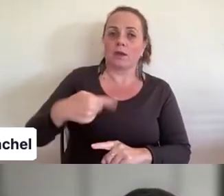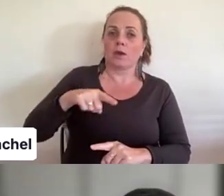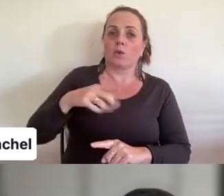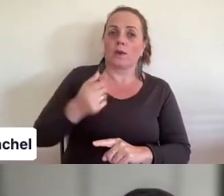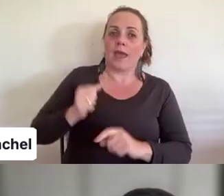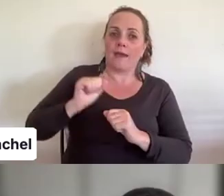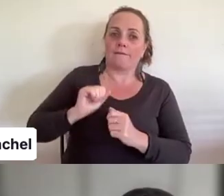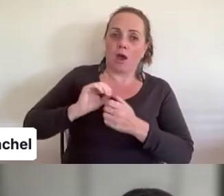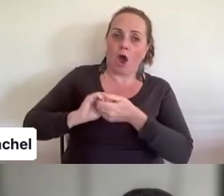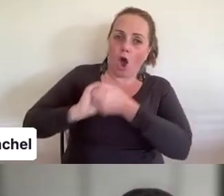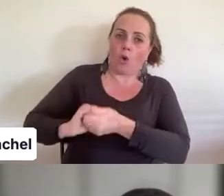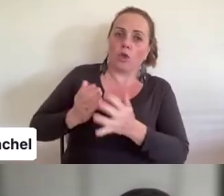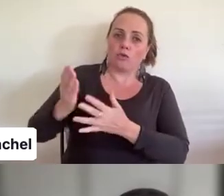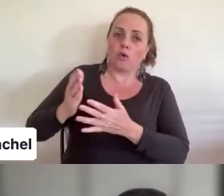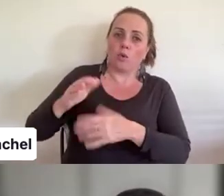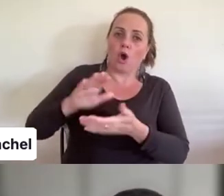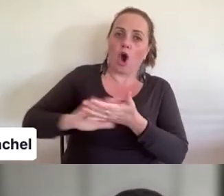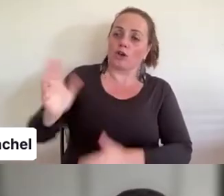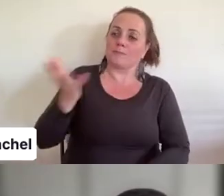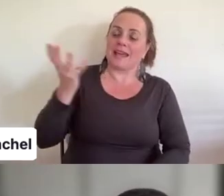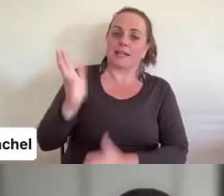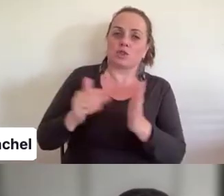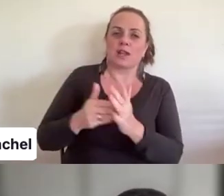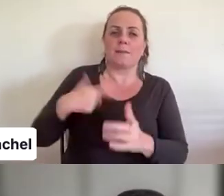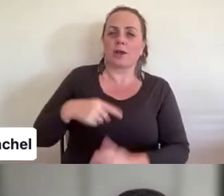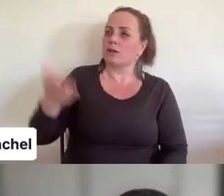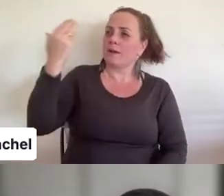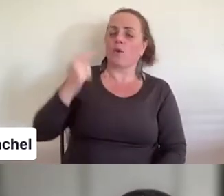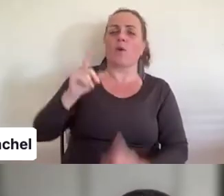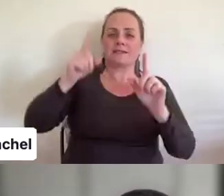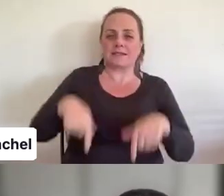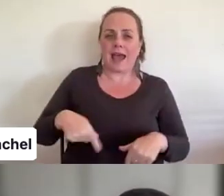Zealand is because it started off as a proof of age card for sales and supply of alcohol or age